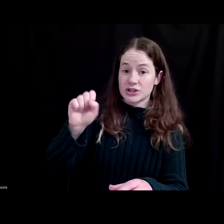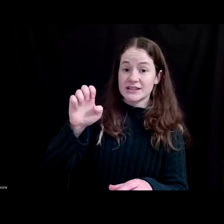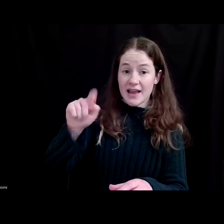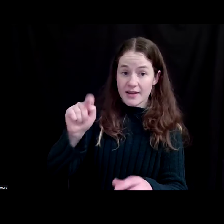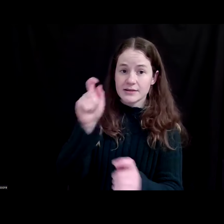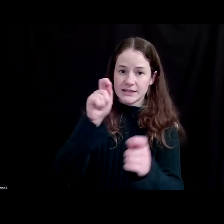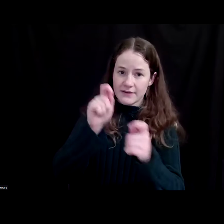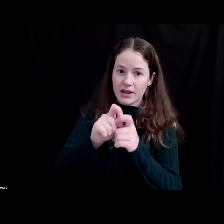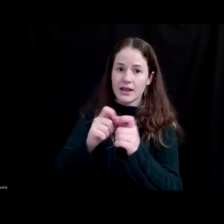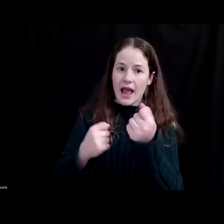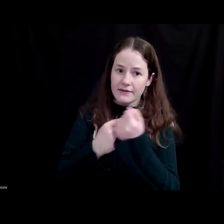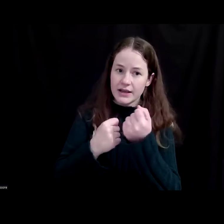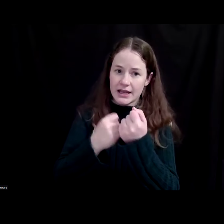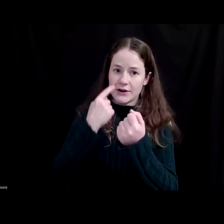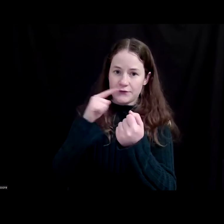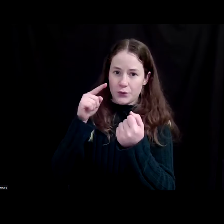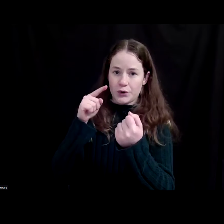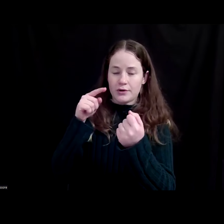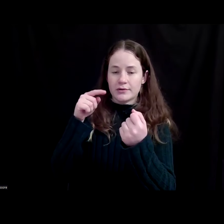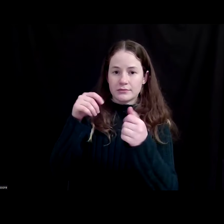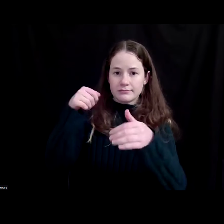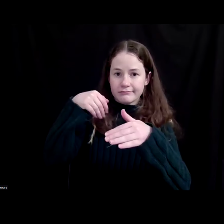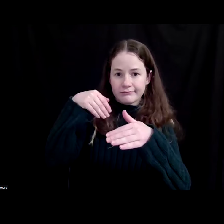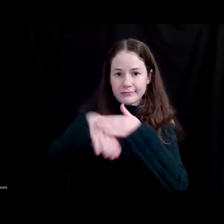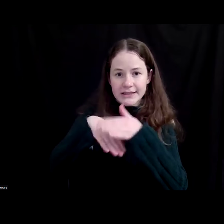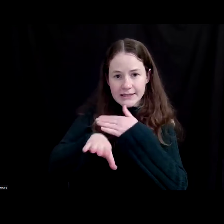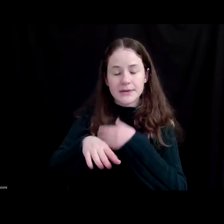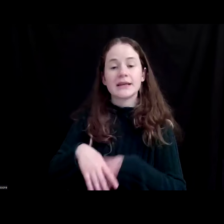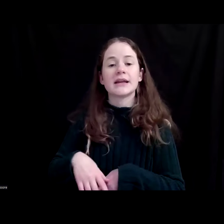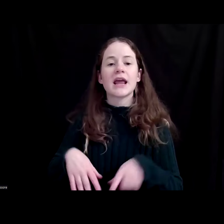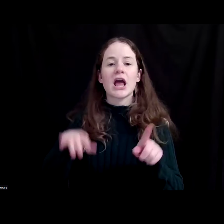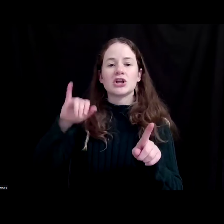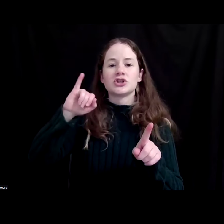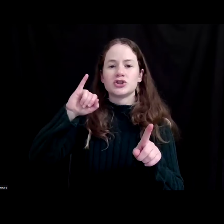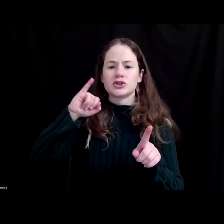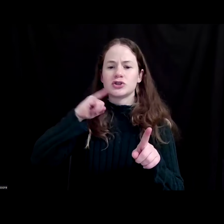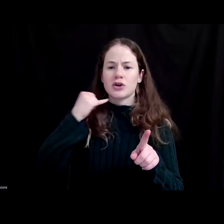little bit more about some particulars. I'm actually typing in the chat right now. I think that this is a whole